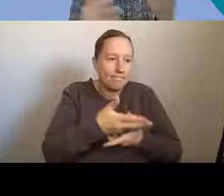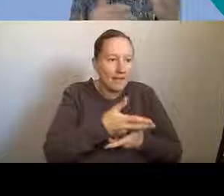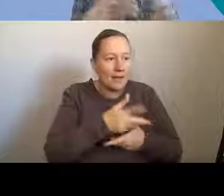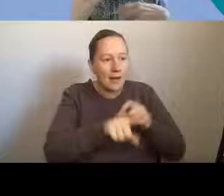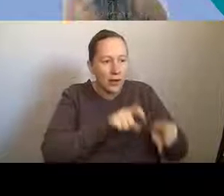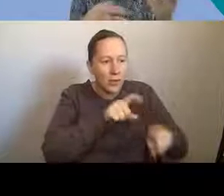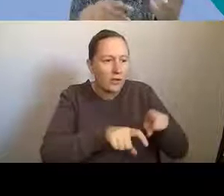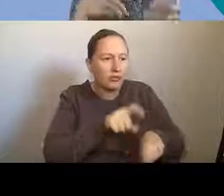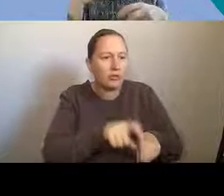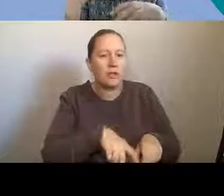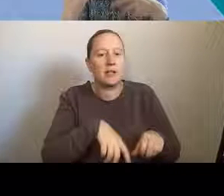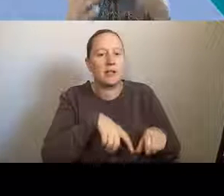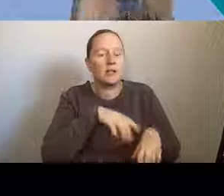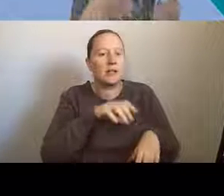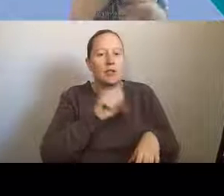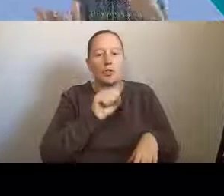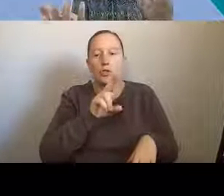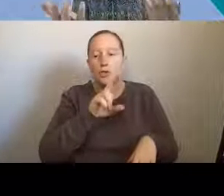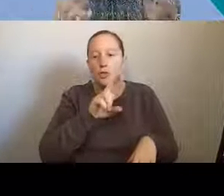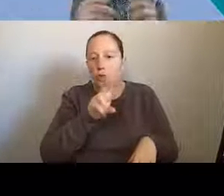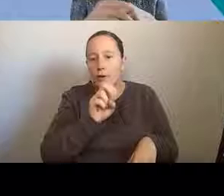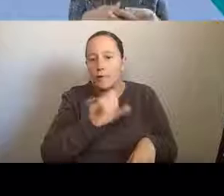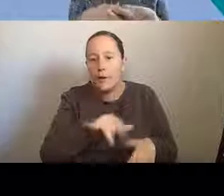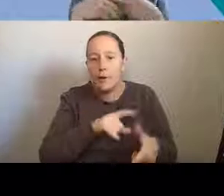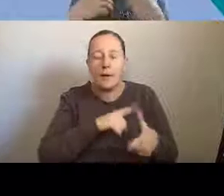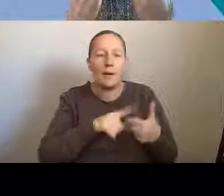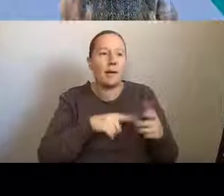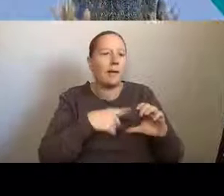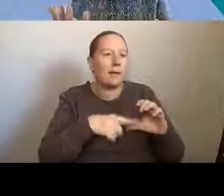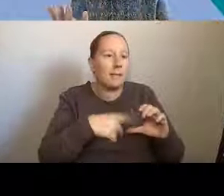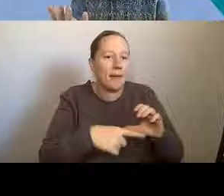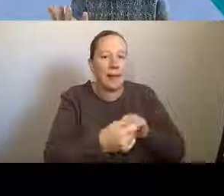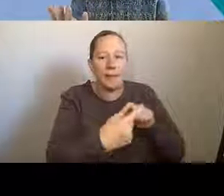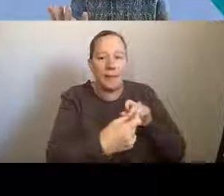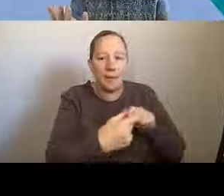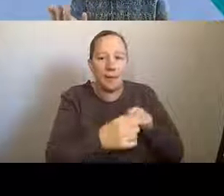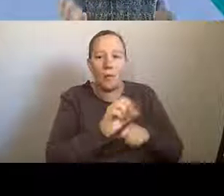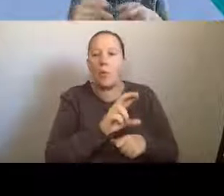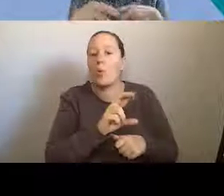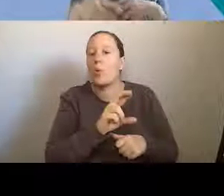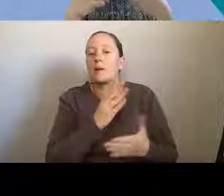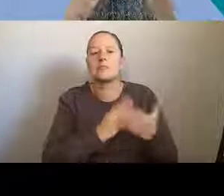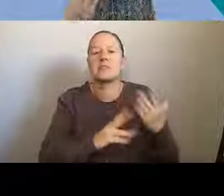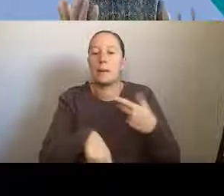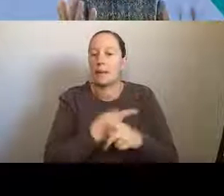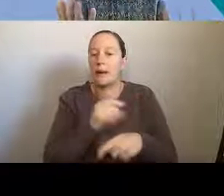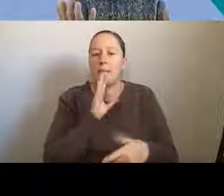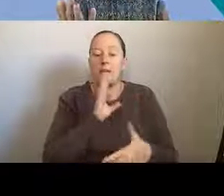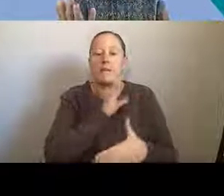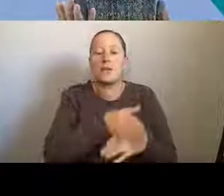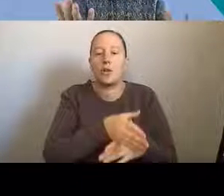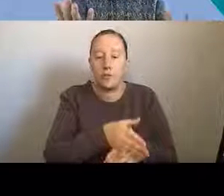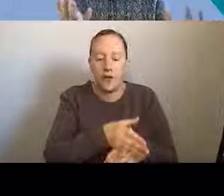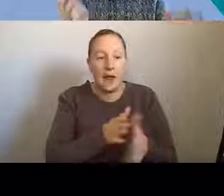doing surveys, communicating with them, or through some sort of interventions. Asking them to do some activities